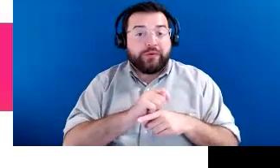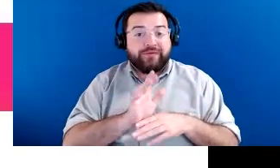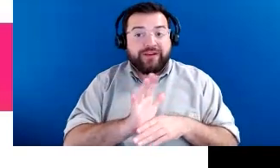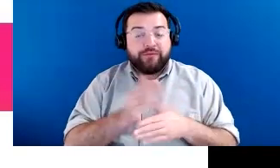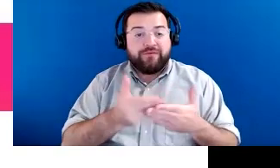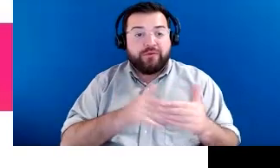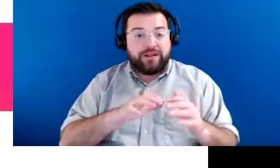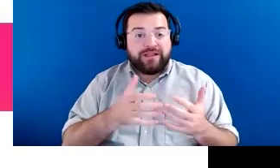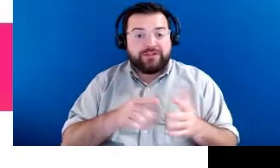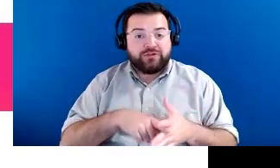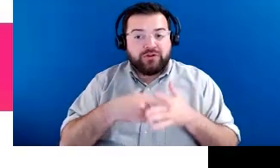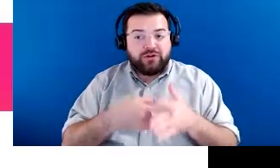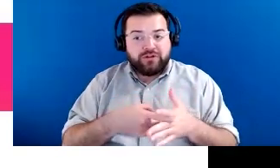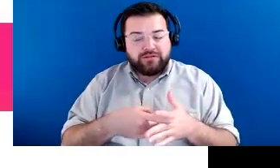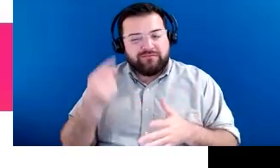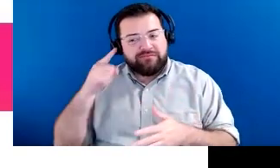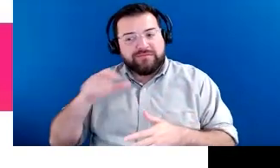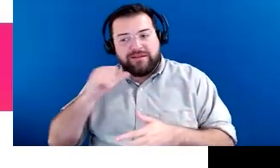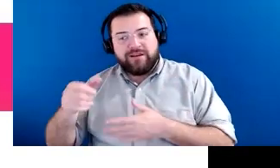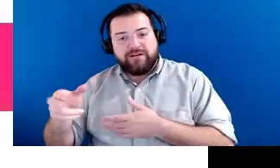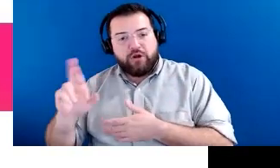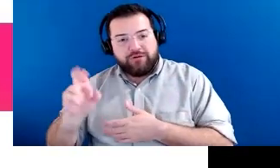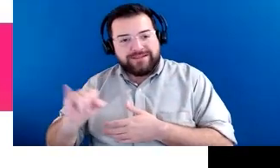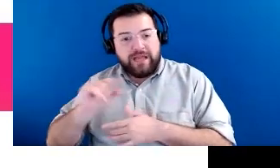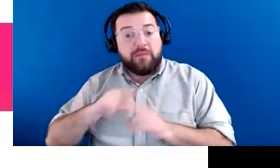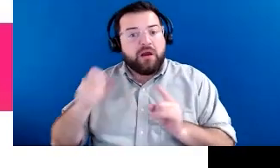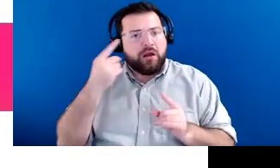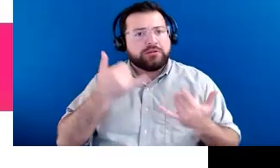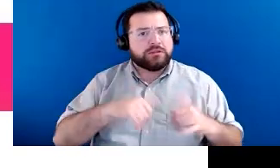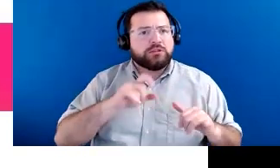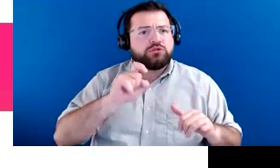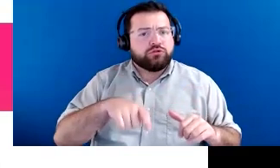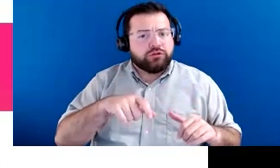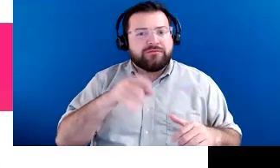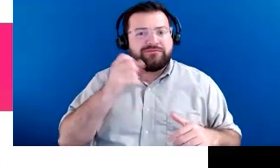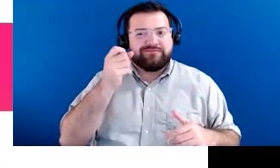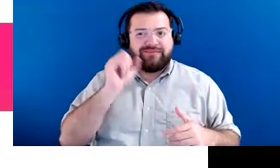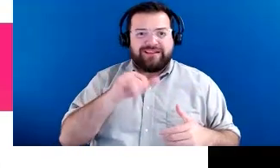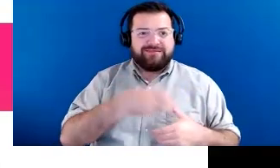Of course you should do that. That's content. That's the content of the course. Now, you know, making